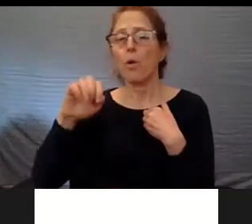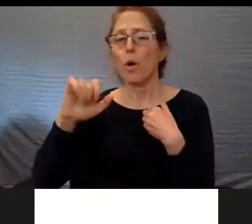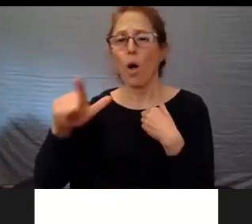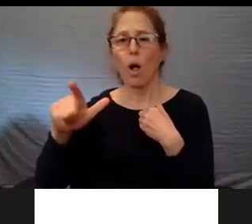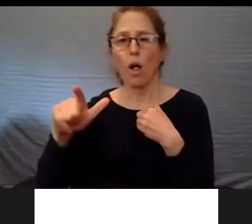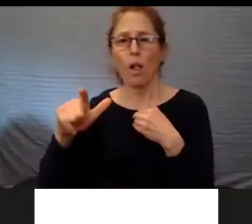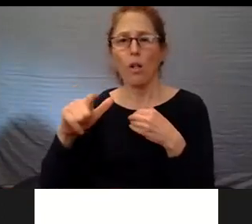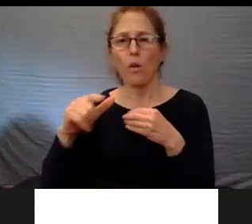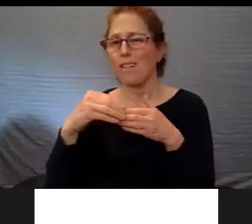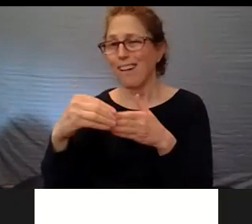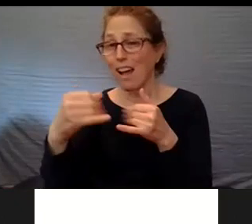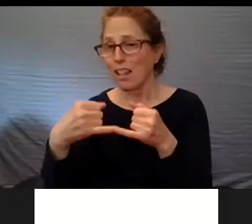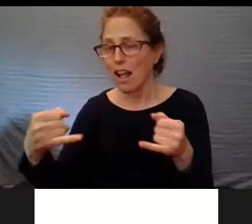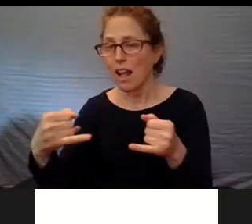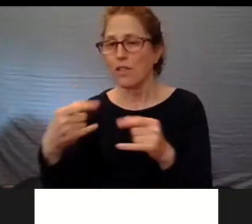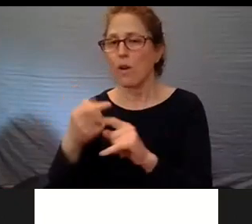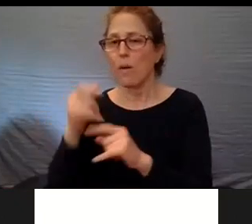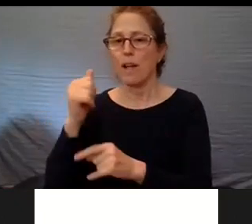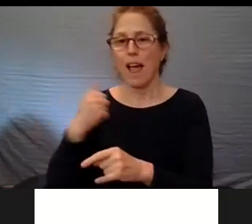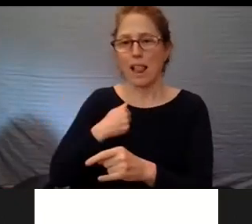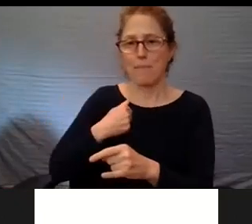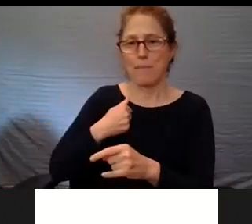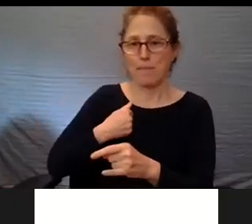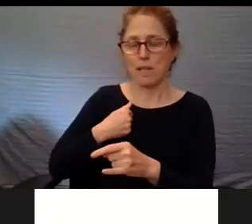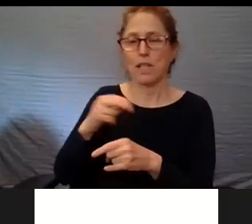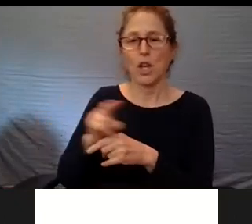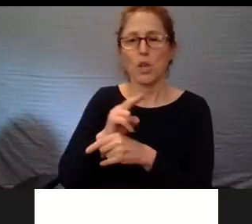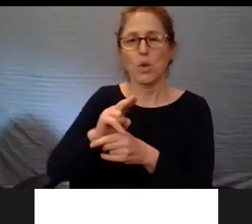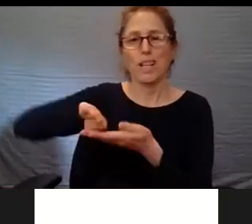of Alabama that used what are called exclusion criteria.